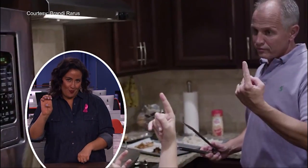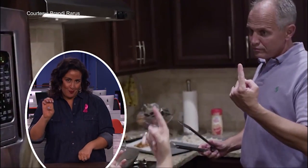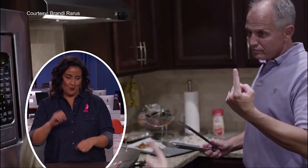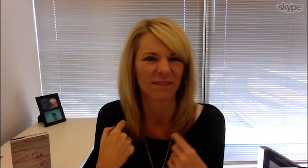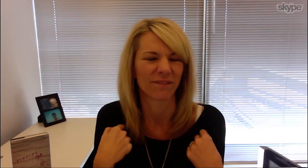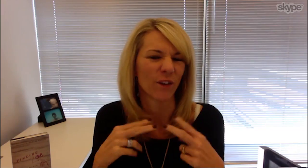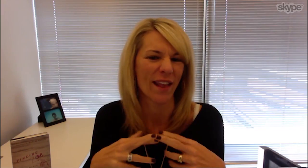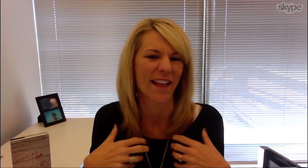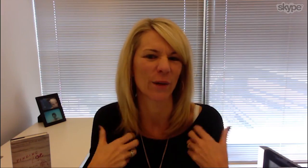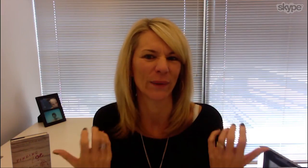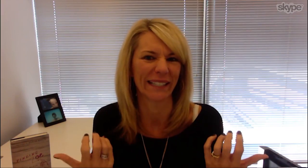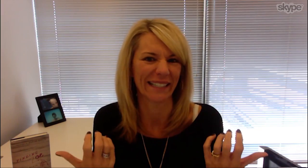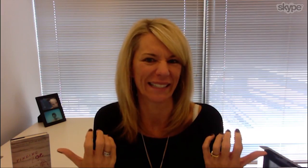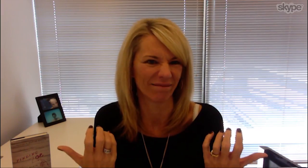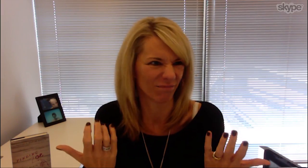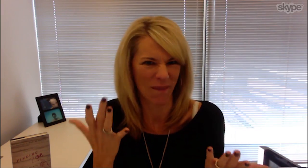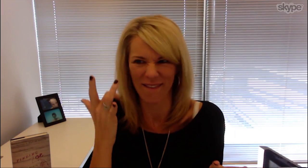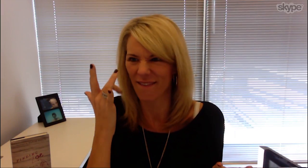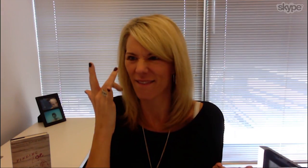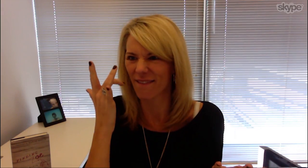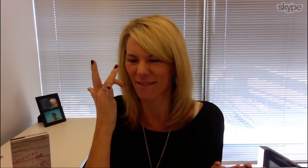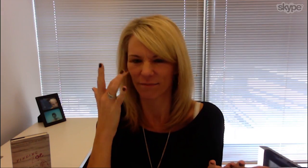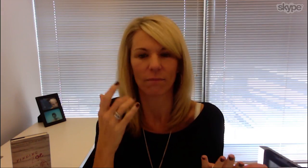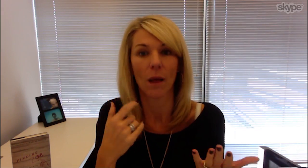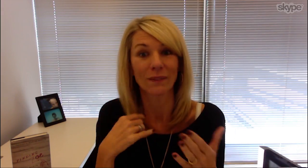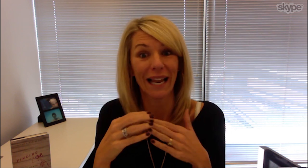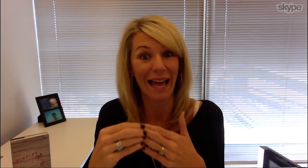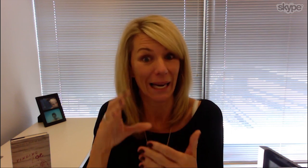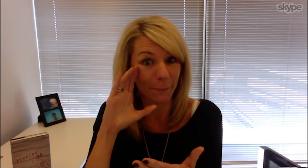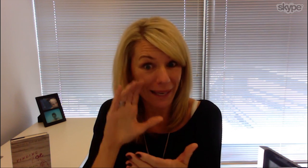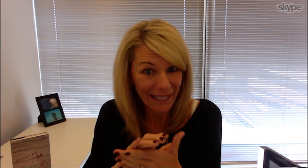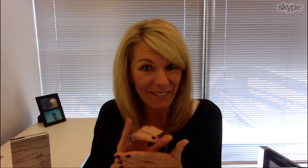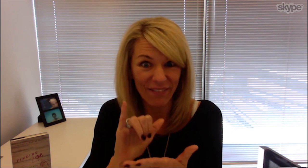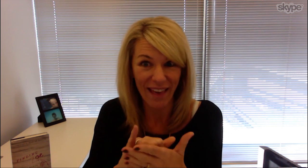Brandi: “We were angry and wanted to understand why. We were lead to believe that a big part